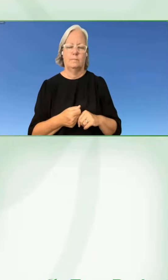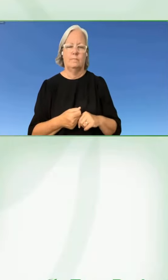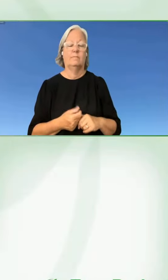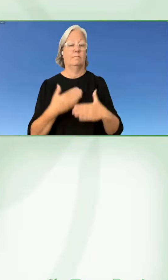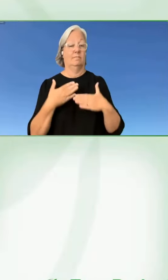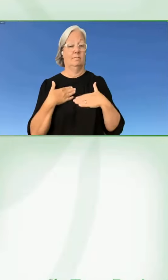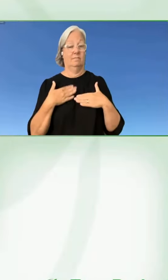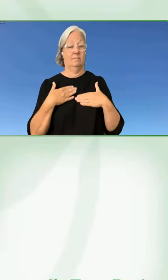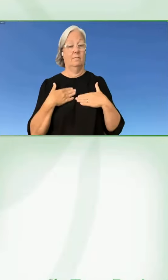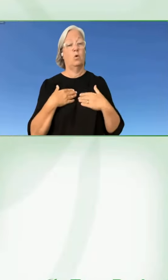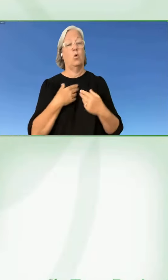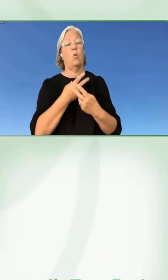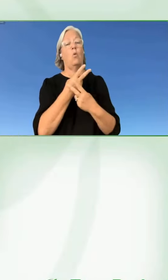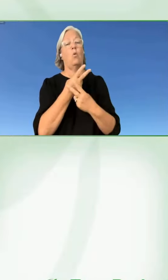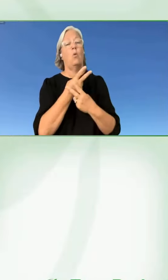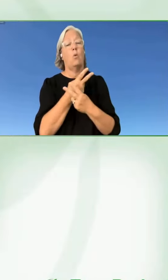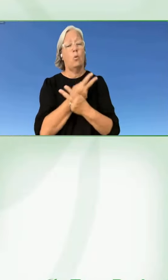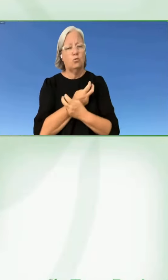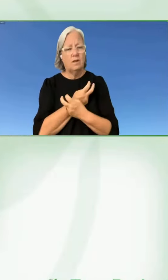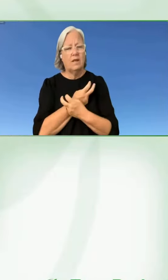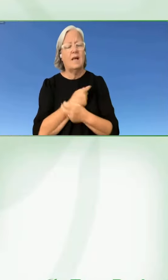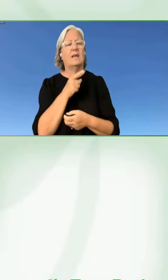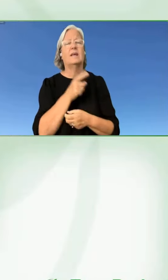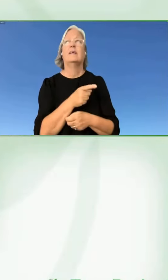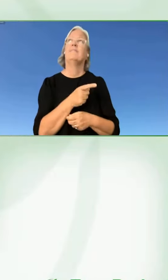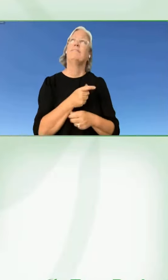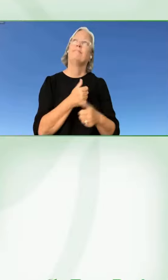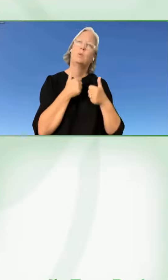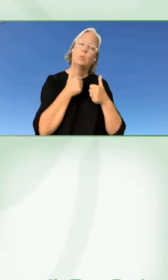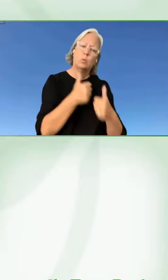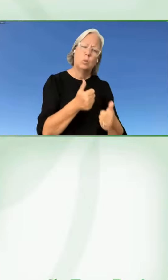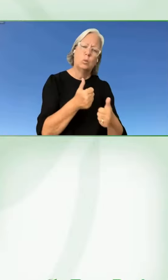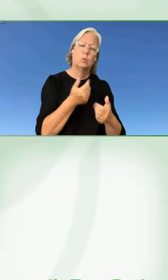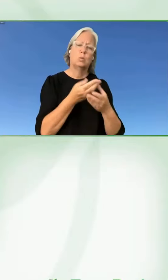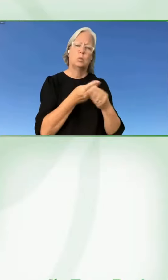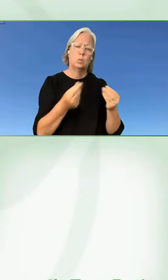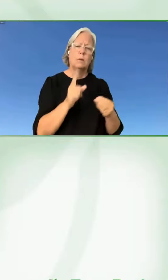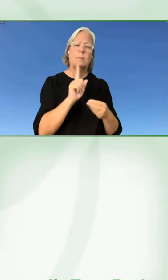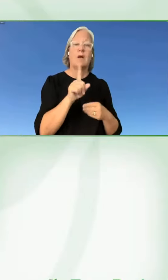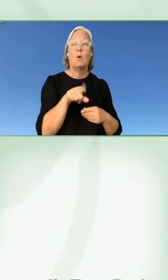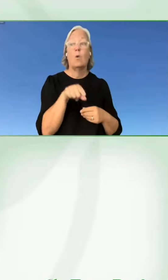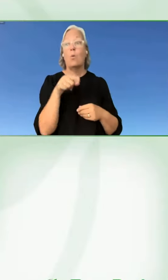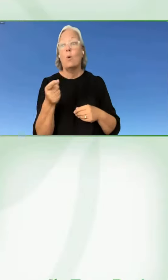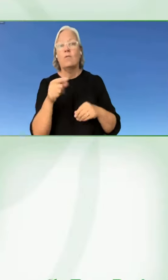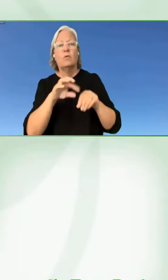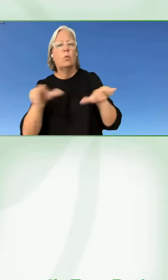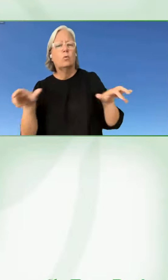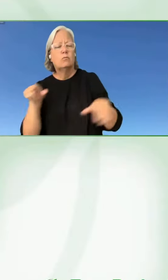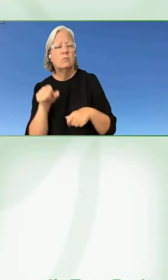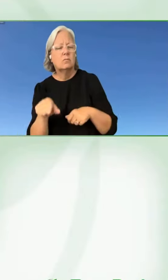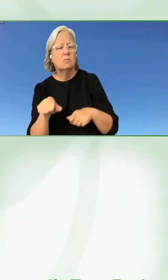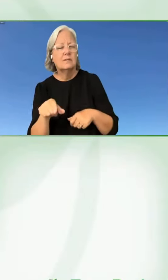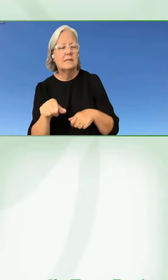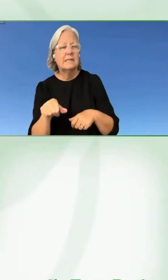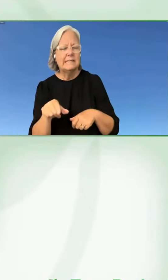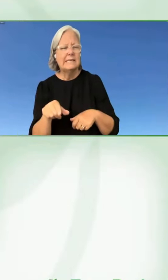Perfect. Alright, this time I will reverse the order.